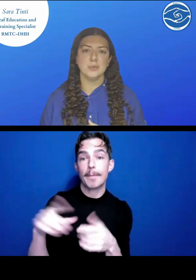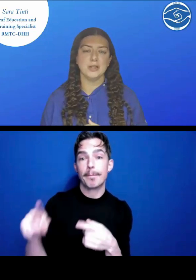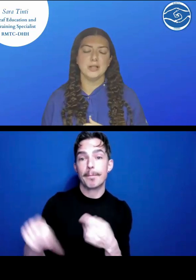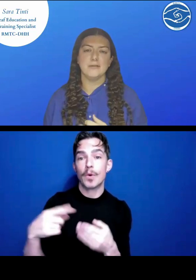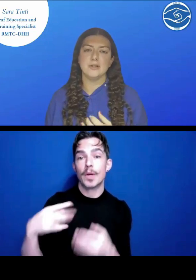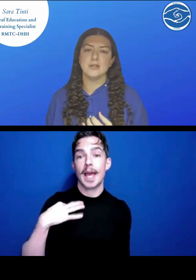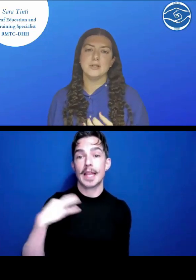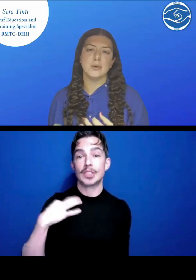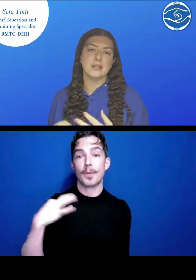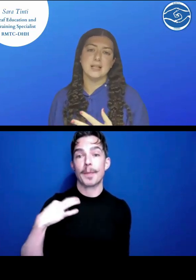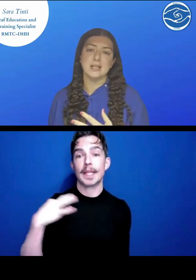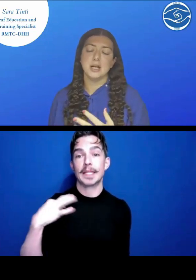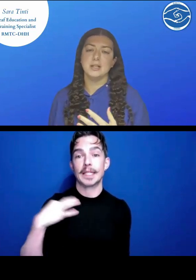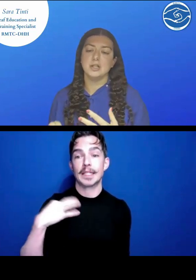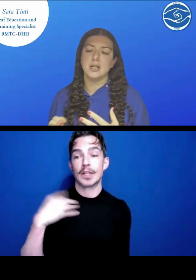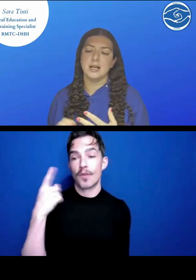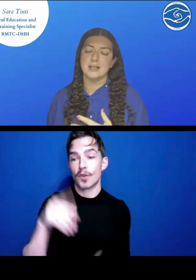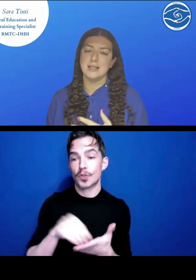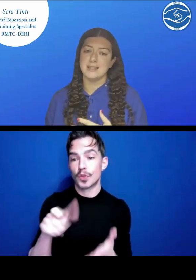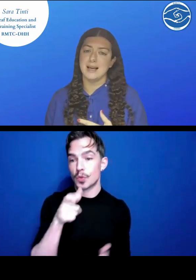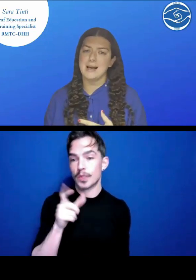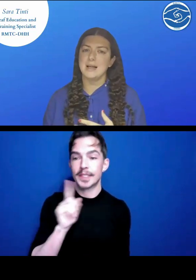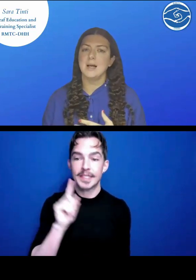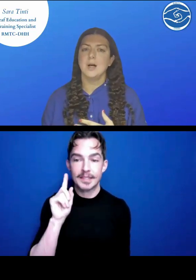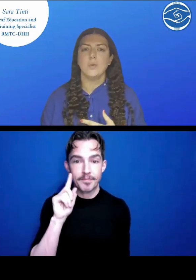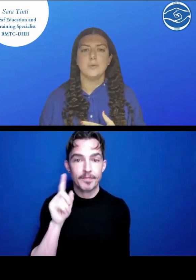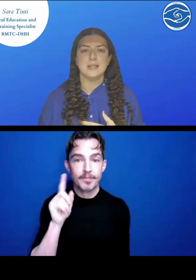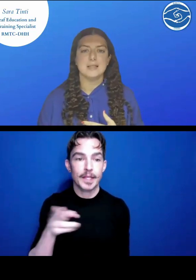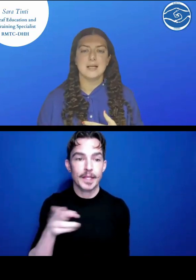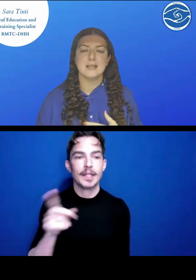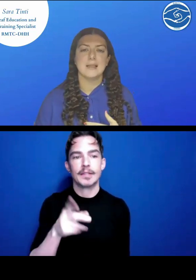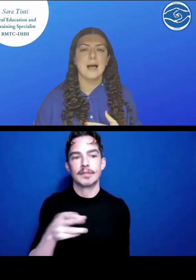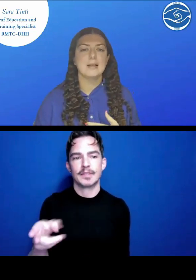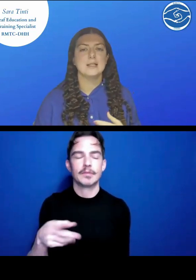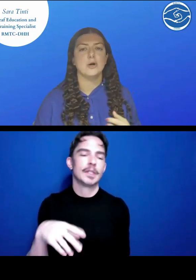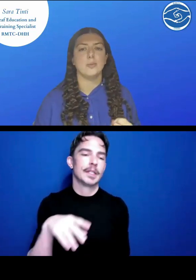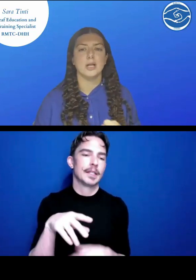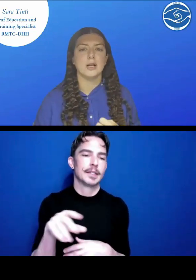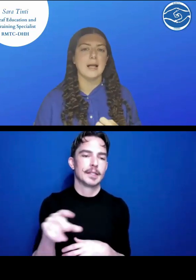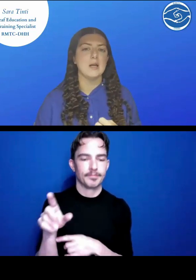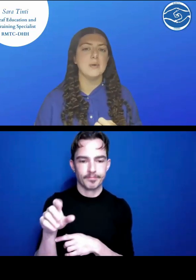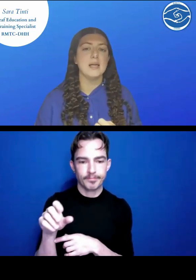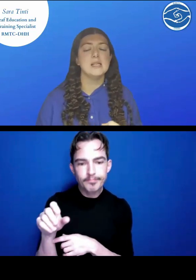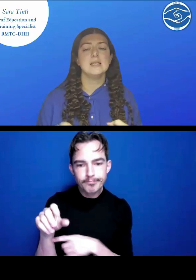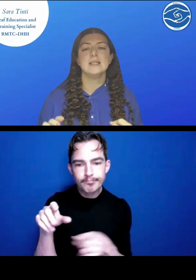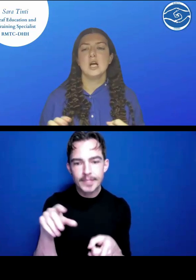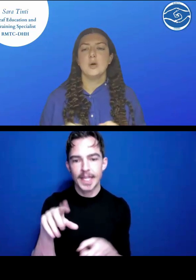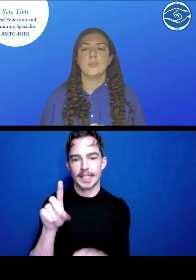Eligibility for Students who are DHH and DSI. We'll be discussing that. So, bring your IEPs,